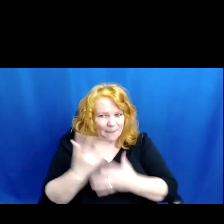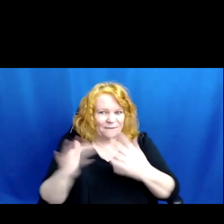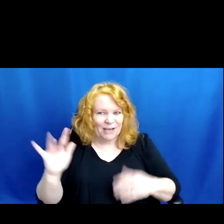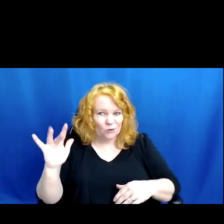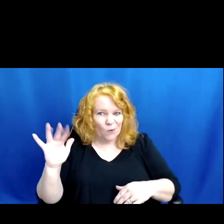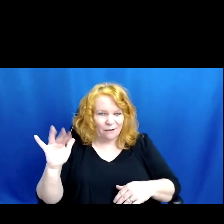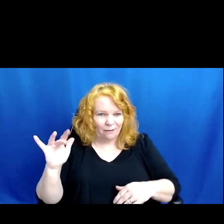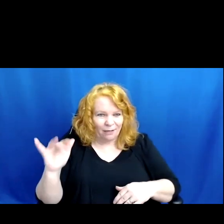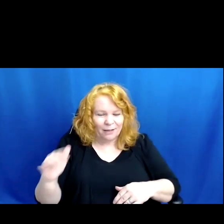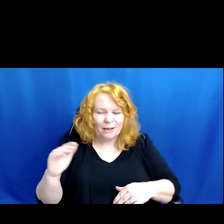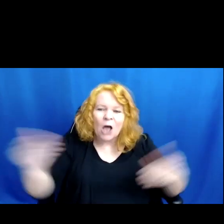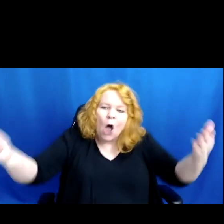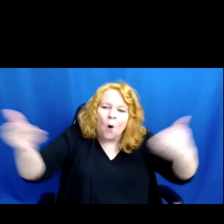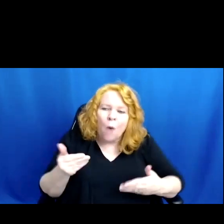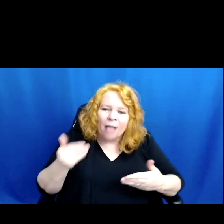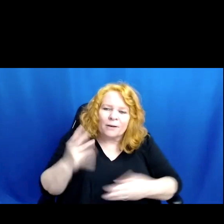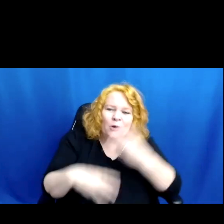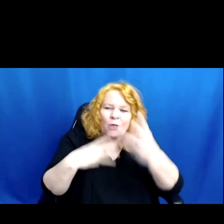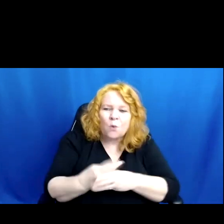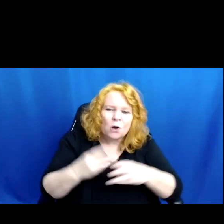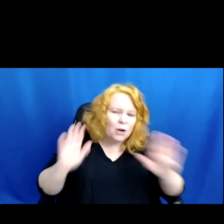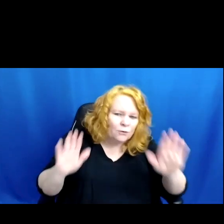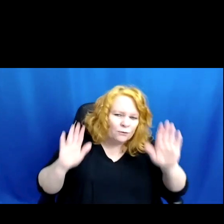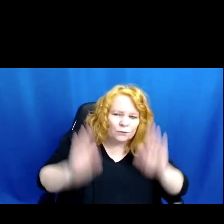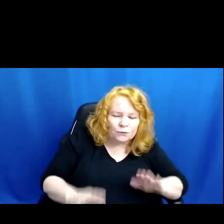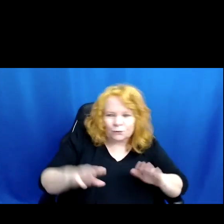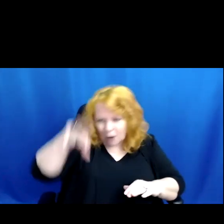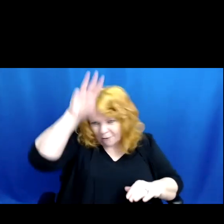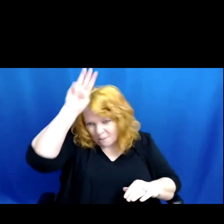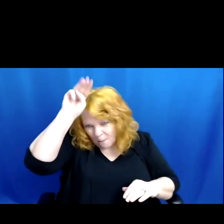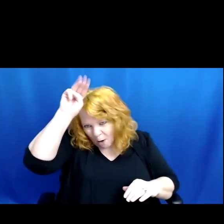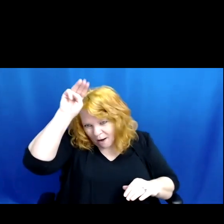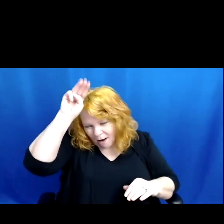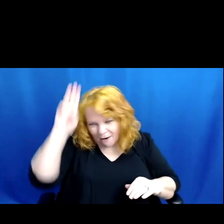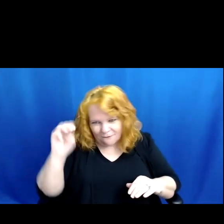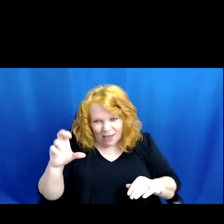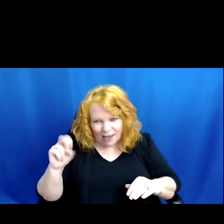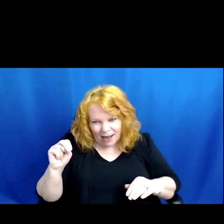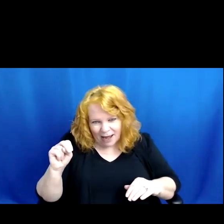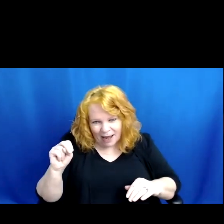Welcome to the wonderful world of Marvin. Then bring my right arm in.